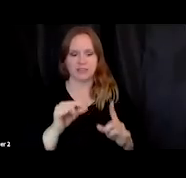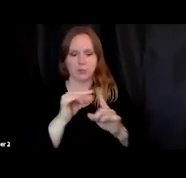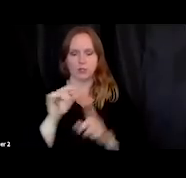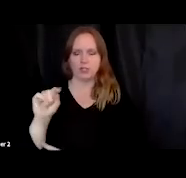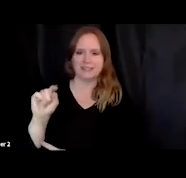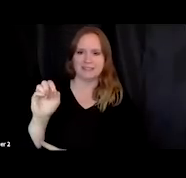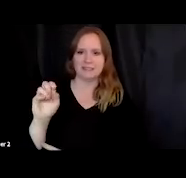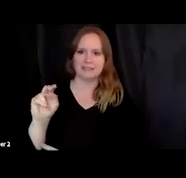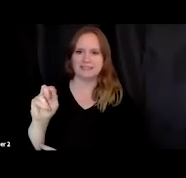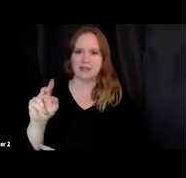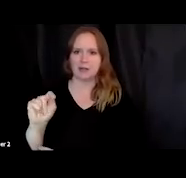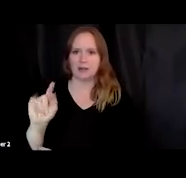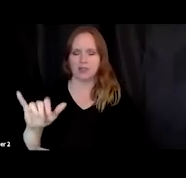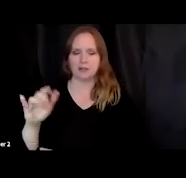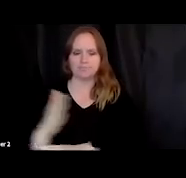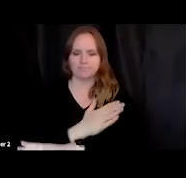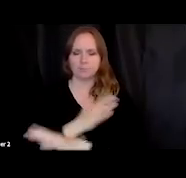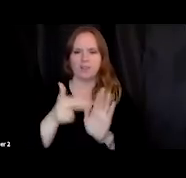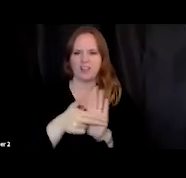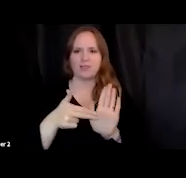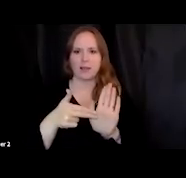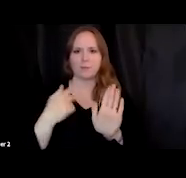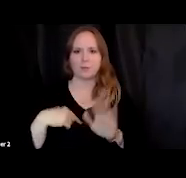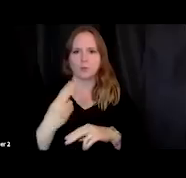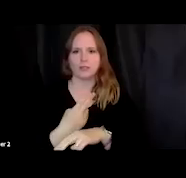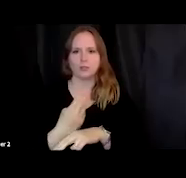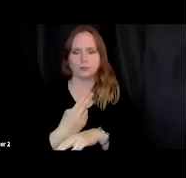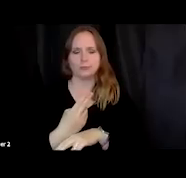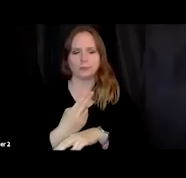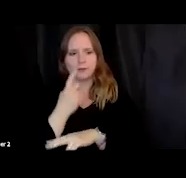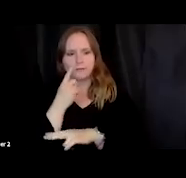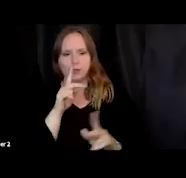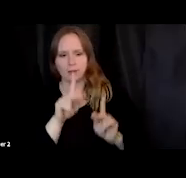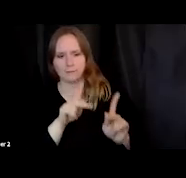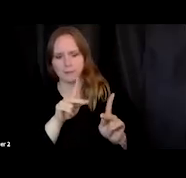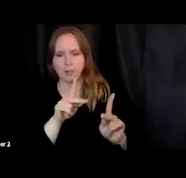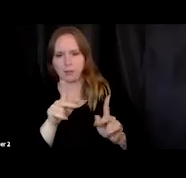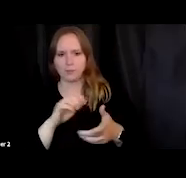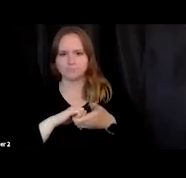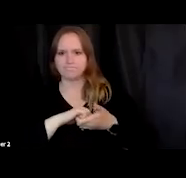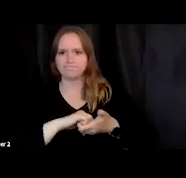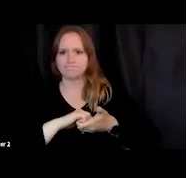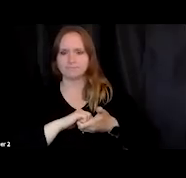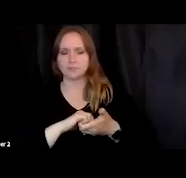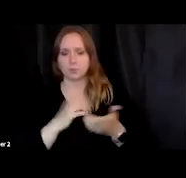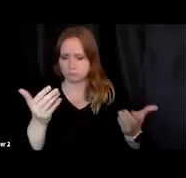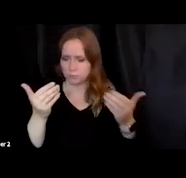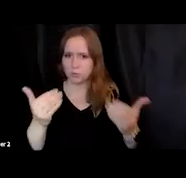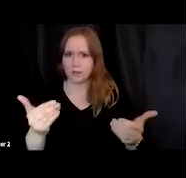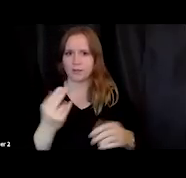and the label that we use for the people that we work with, but please feel free to use that label interchangeably.